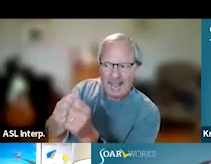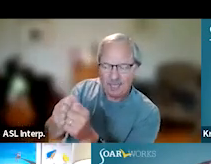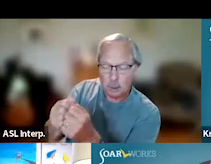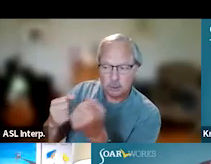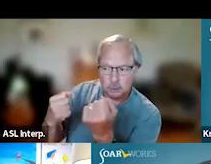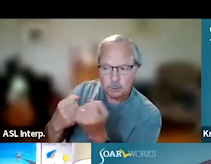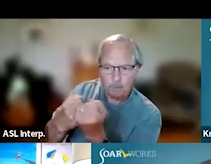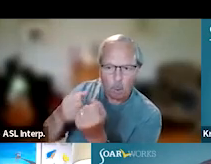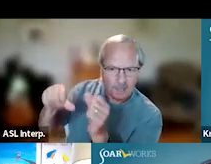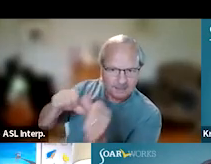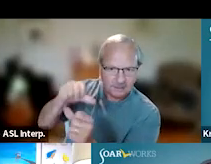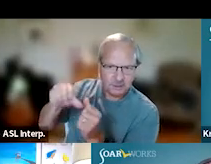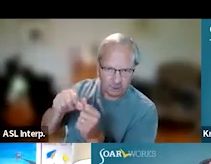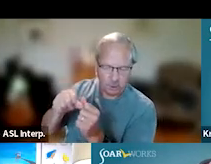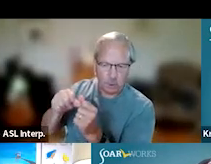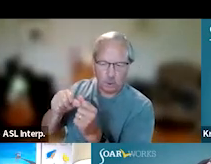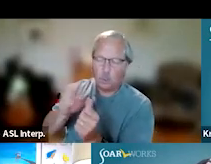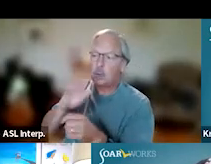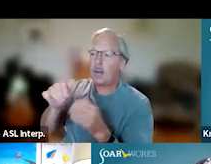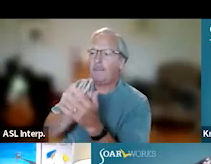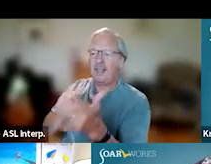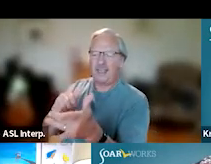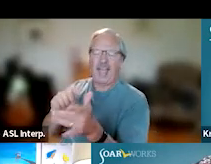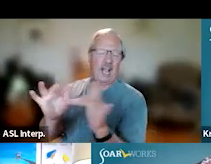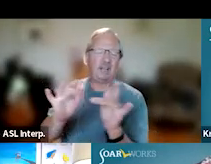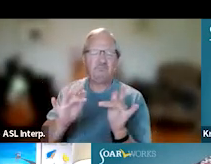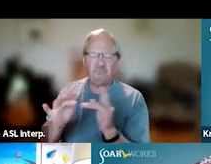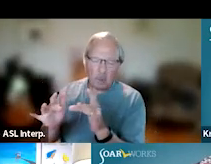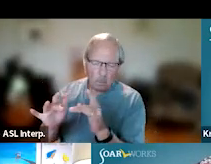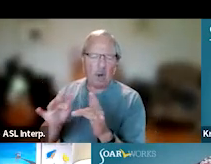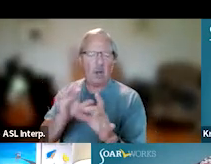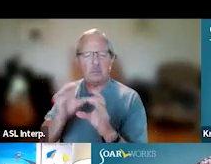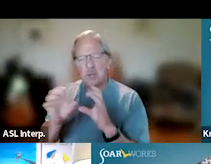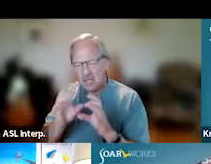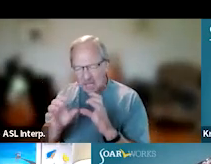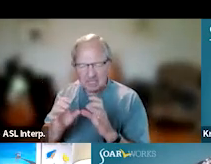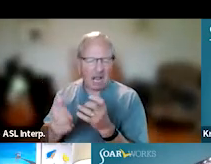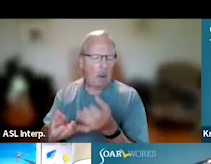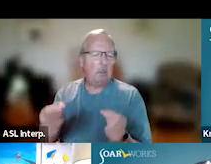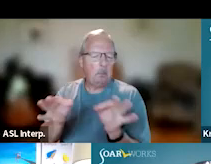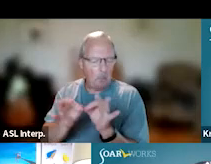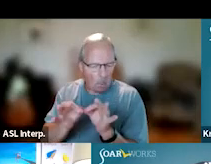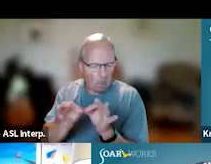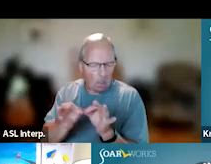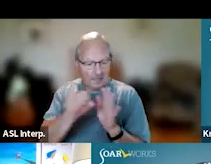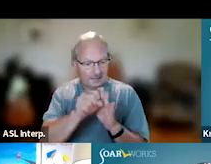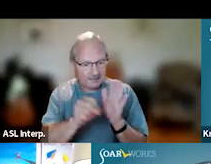We'll talk about that communication and networking and how important those state and local networks will be